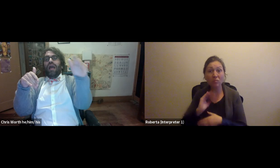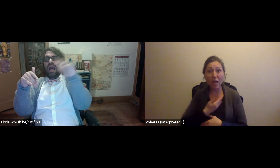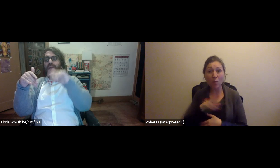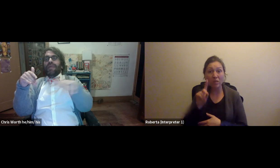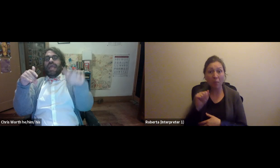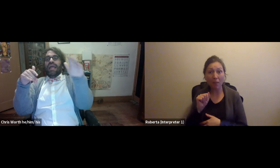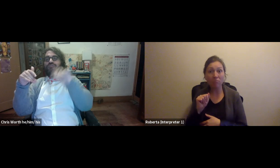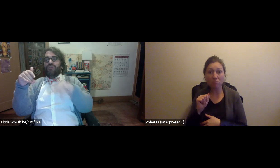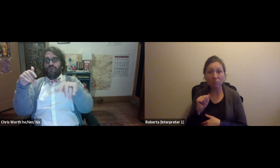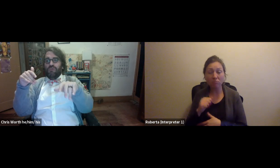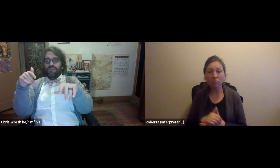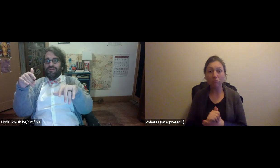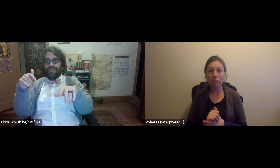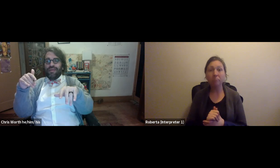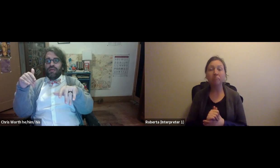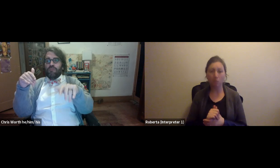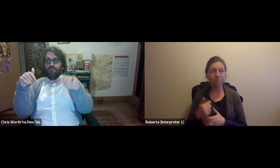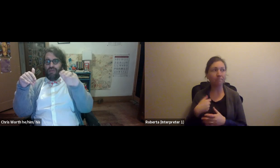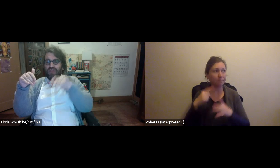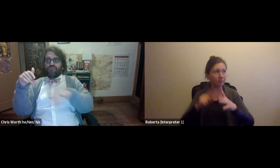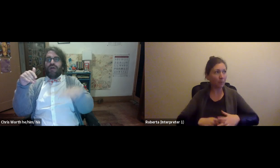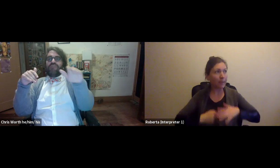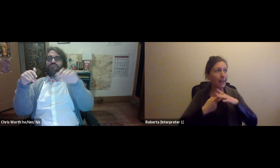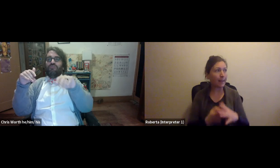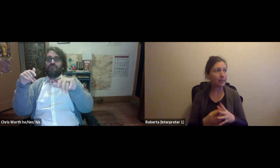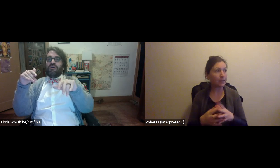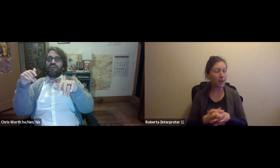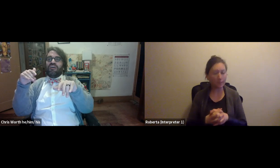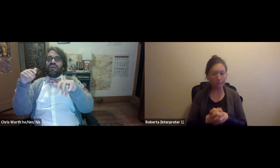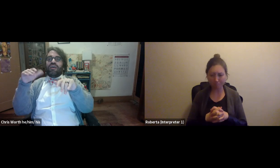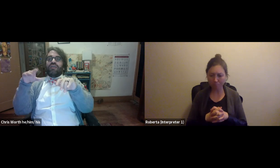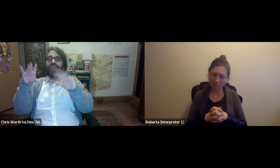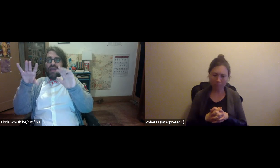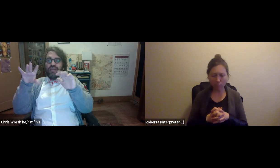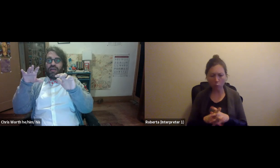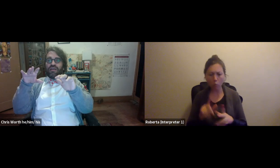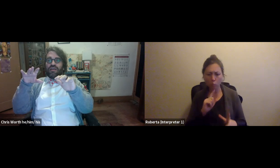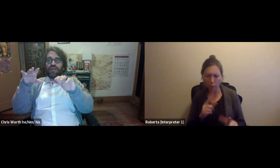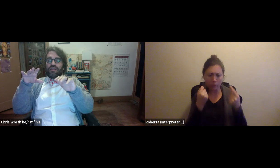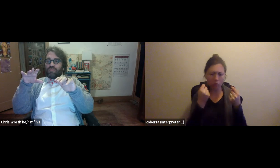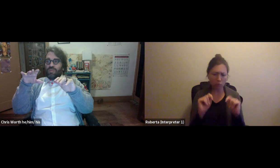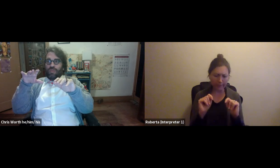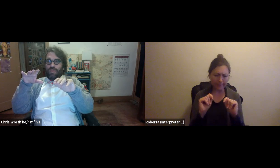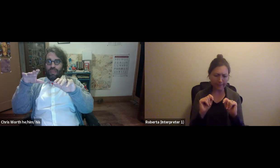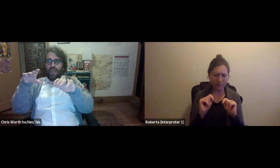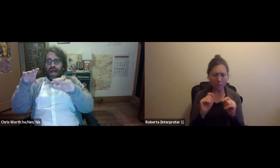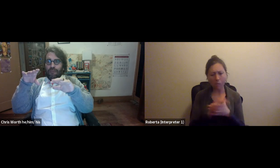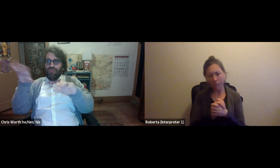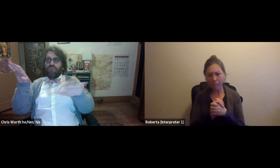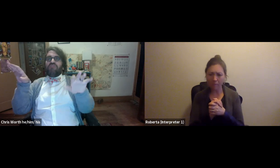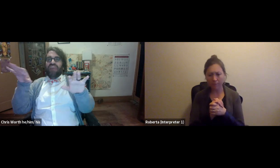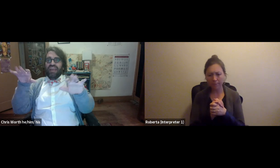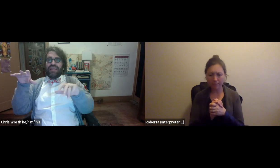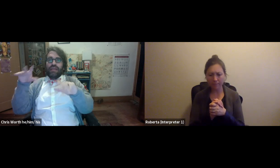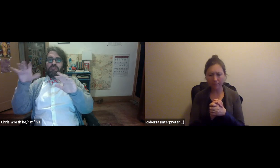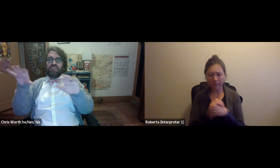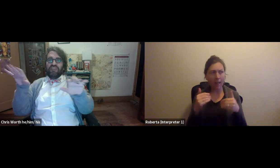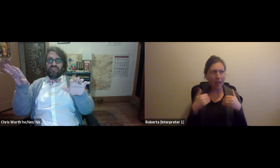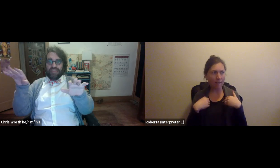I began to really try to not--I went through a phase and everyone does this,